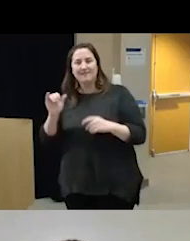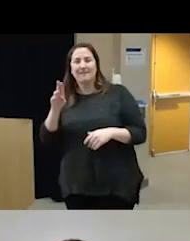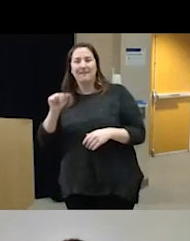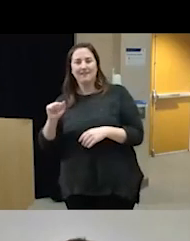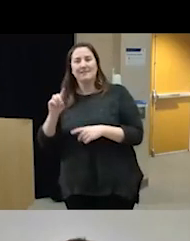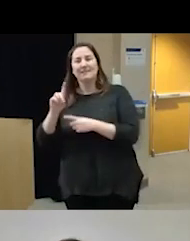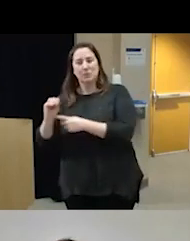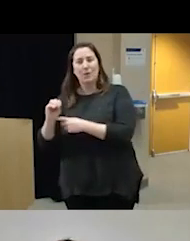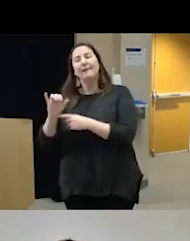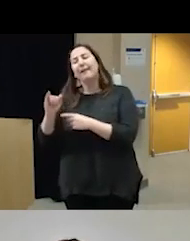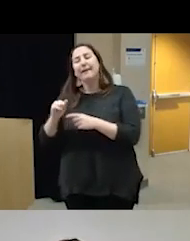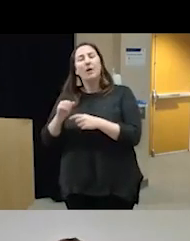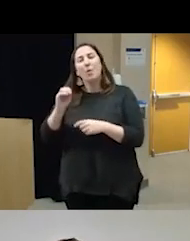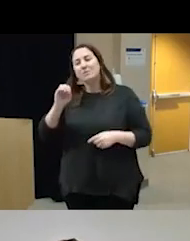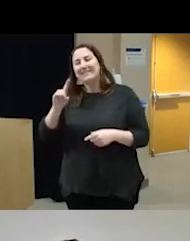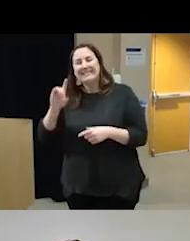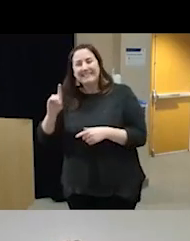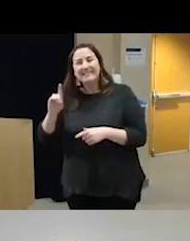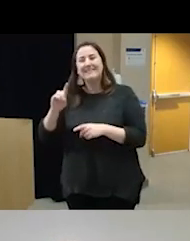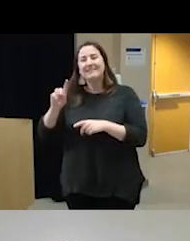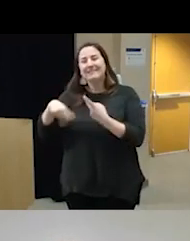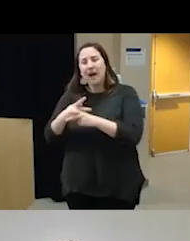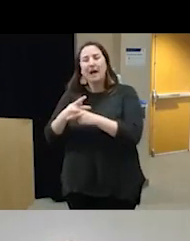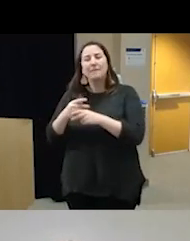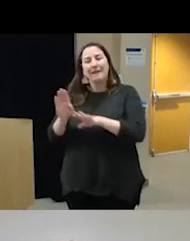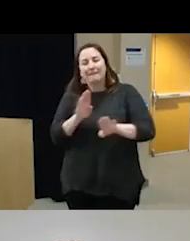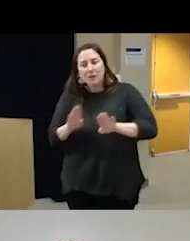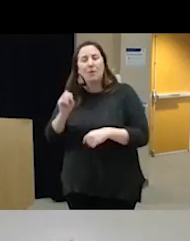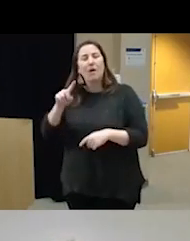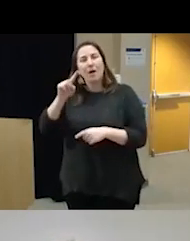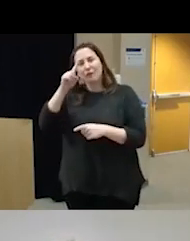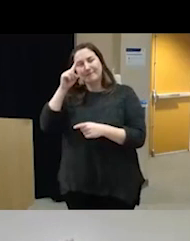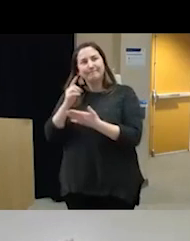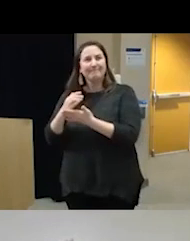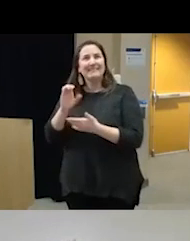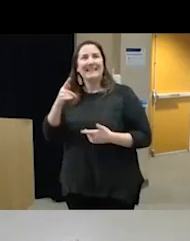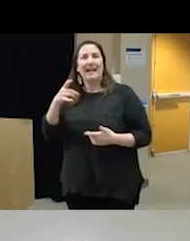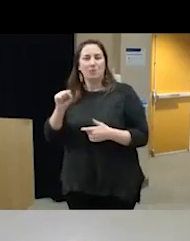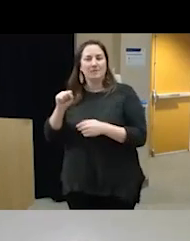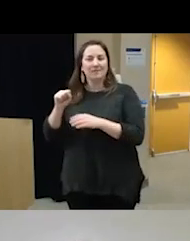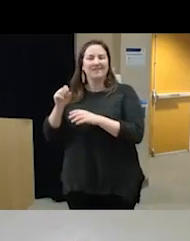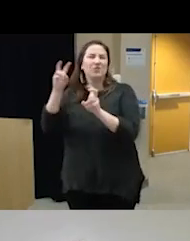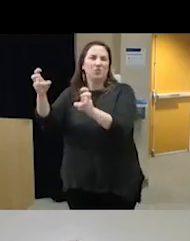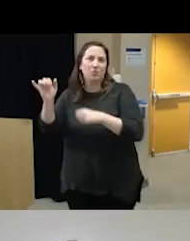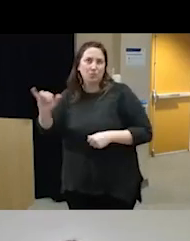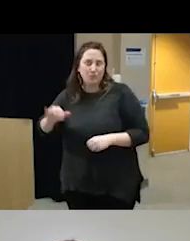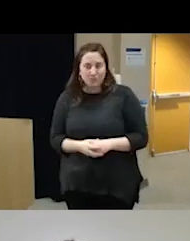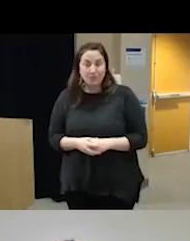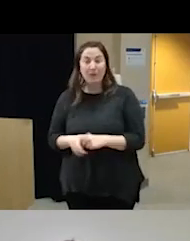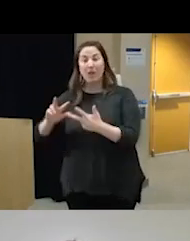of behavior or other psychosis related issues. And the final model would be that there